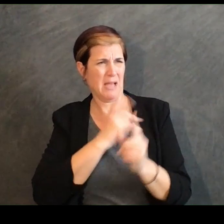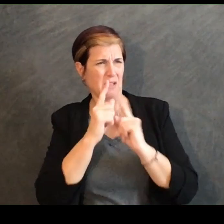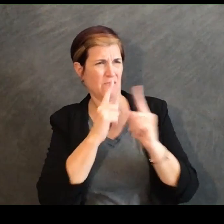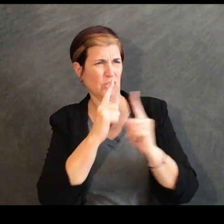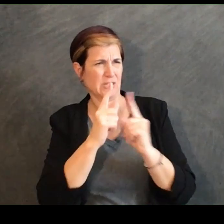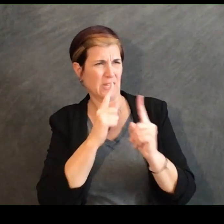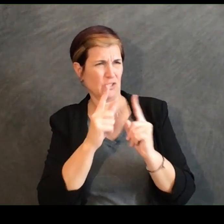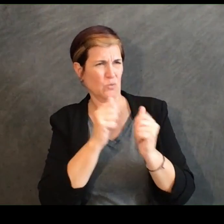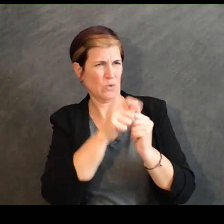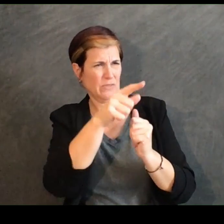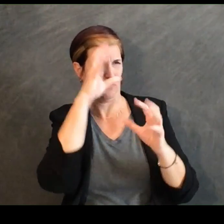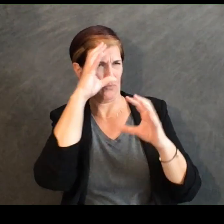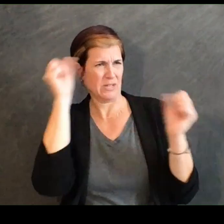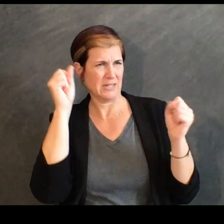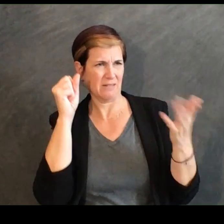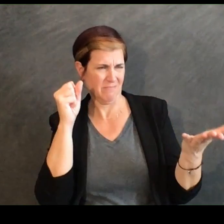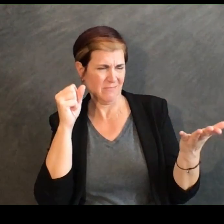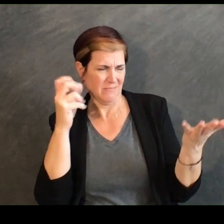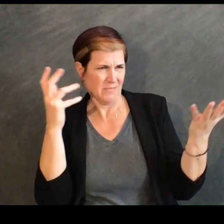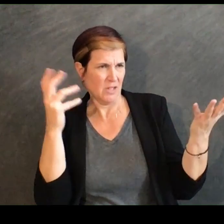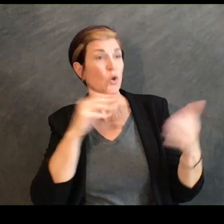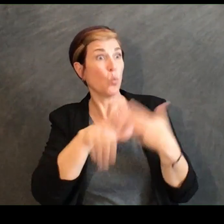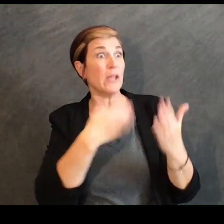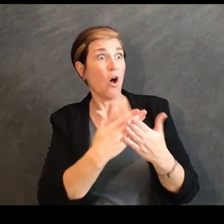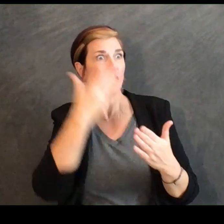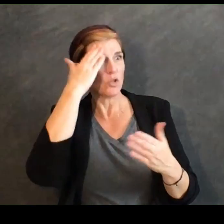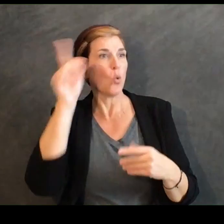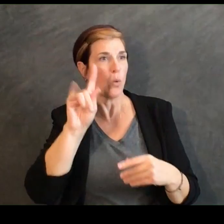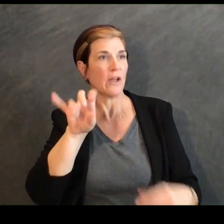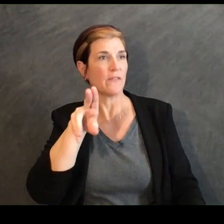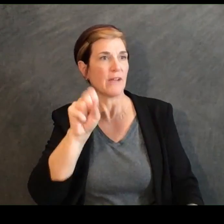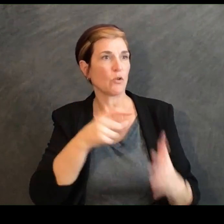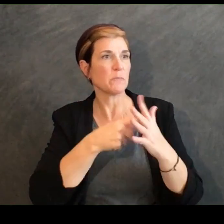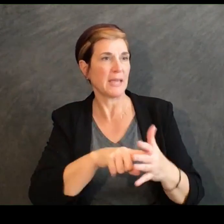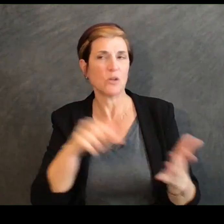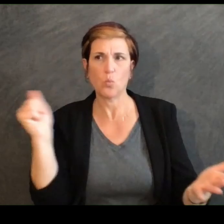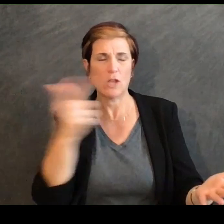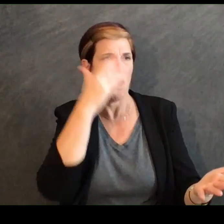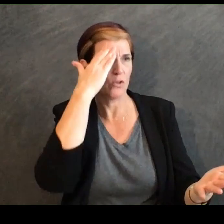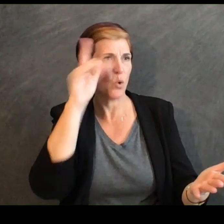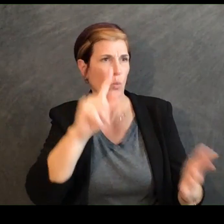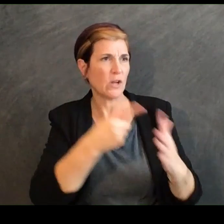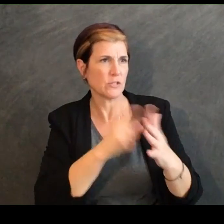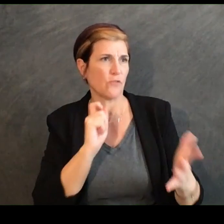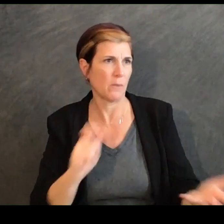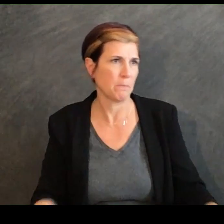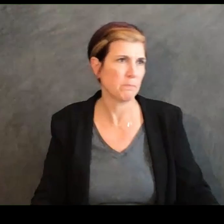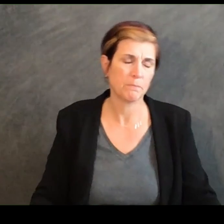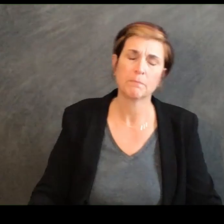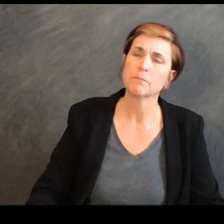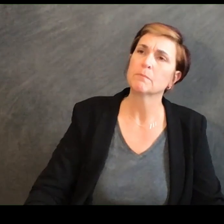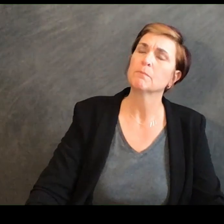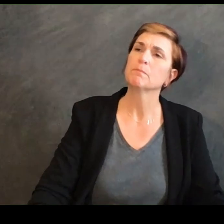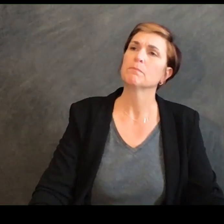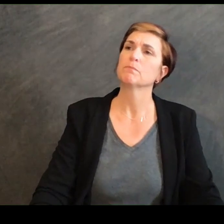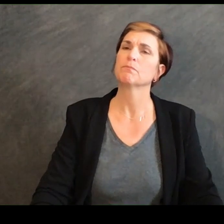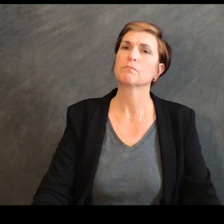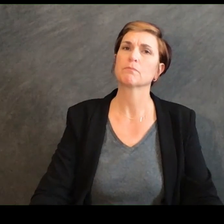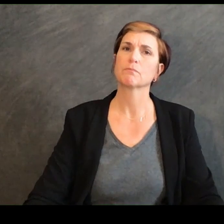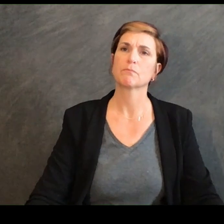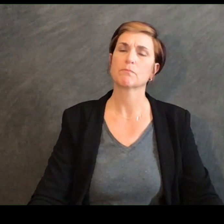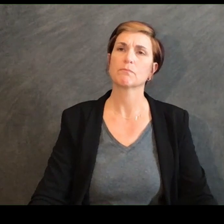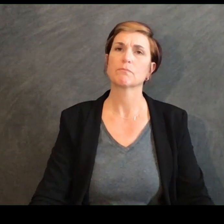know where it came from we all know where it came from Thank You mr.